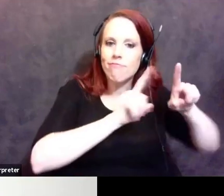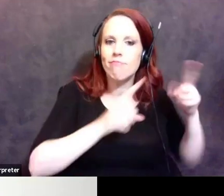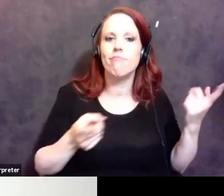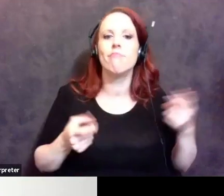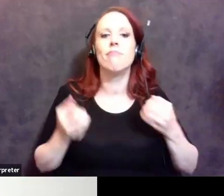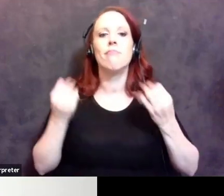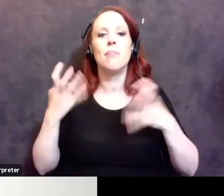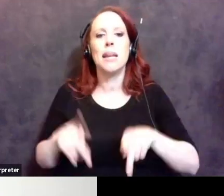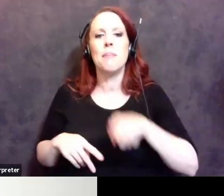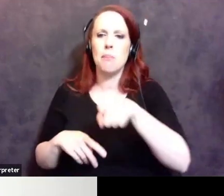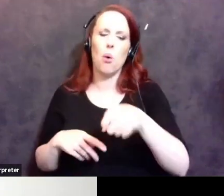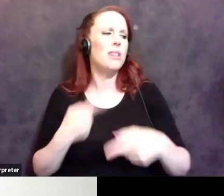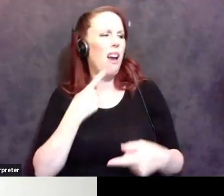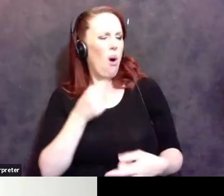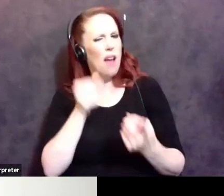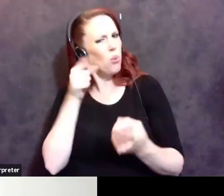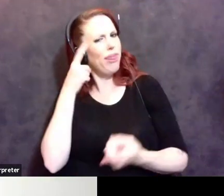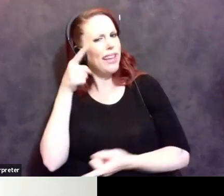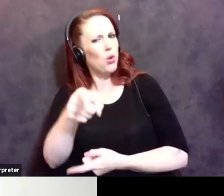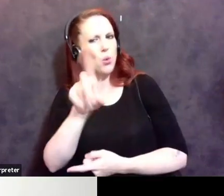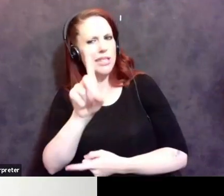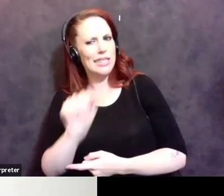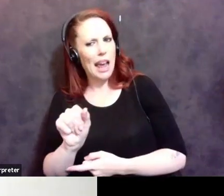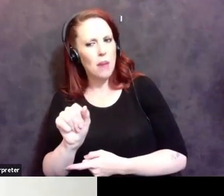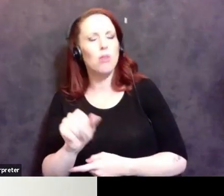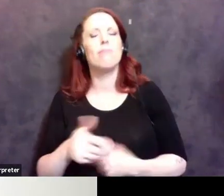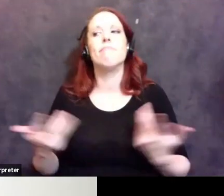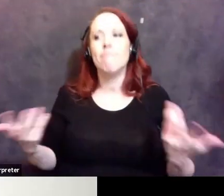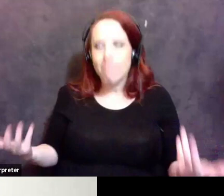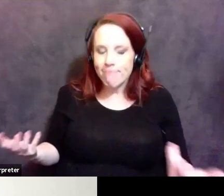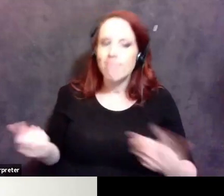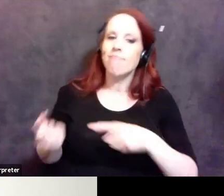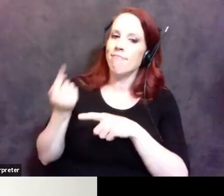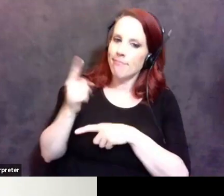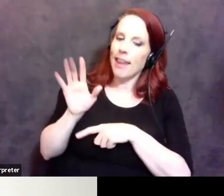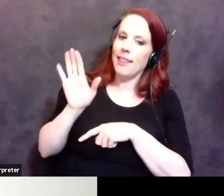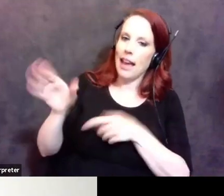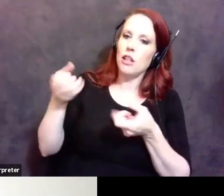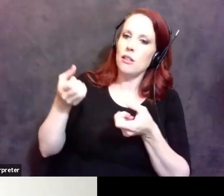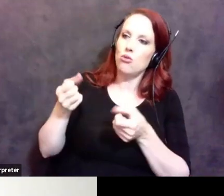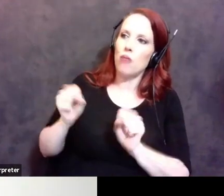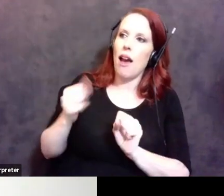consider you disabled and while I understand they are trying to be well meaning, when we